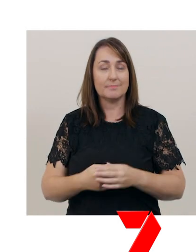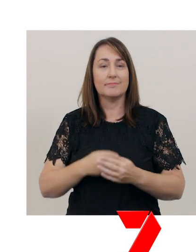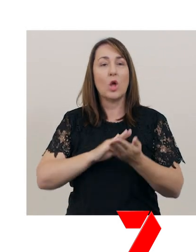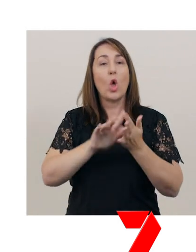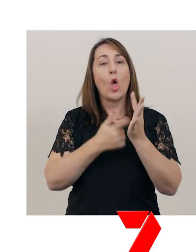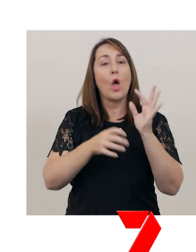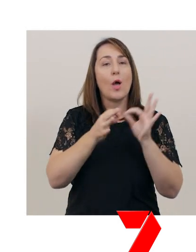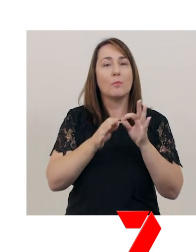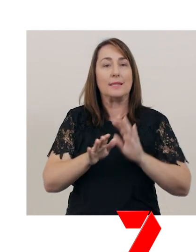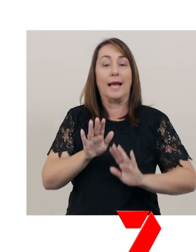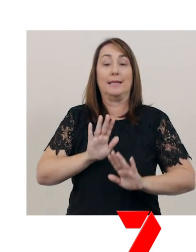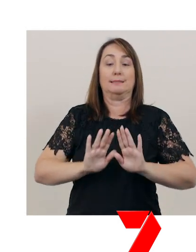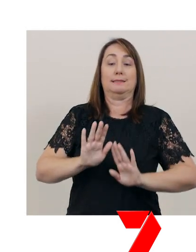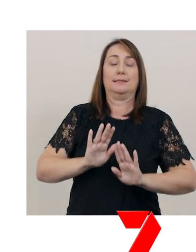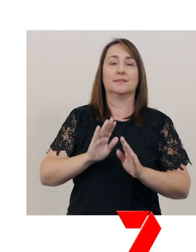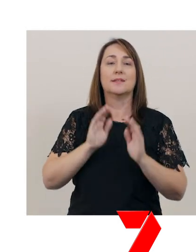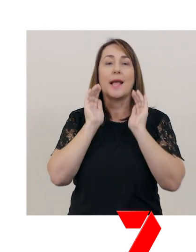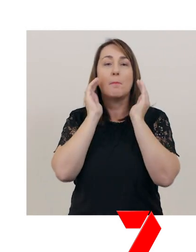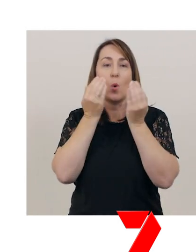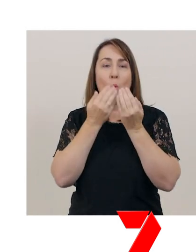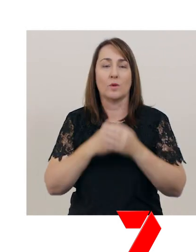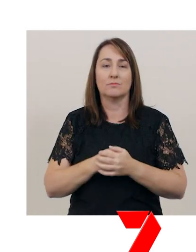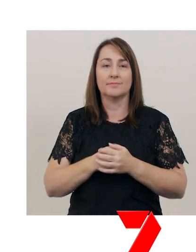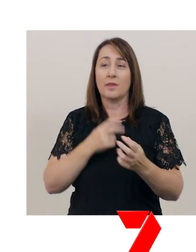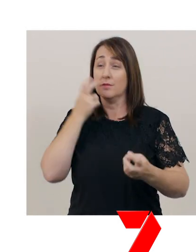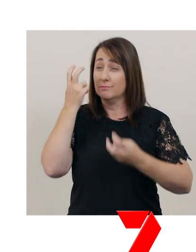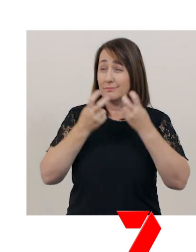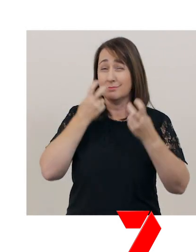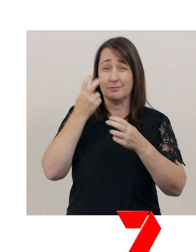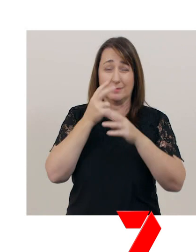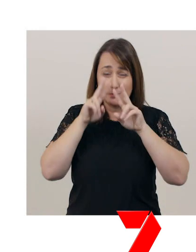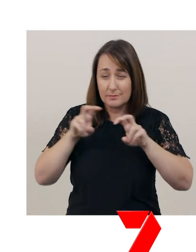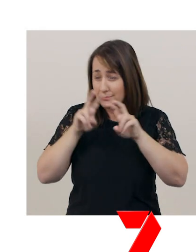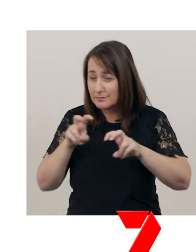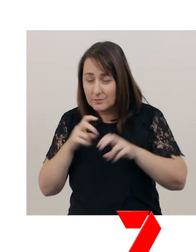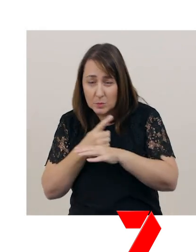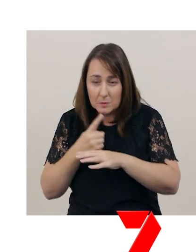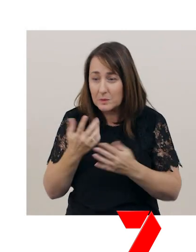After many weeks of searching, Herb finally found the famous jungle band.